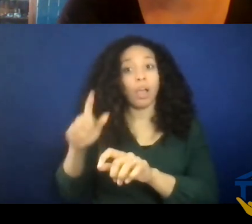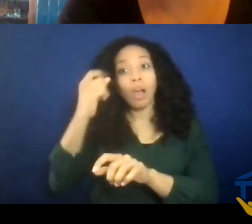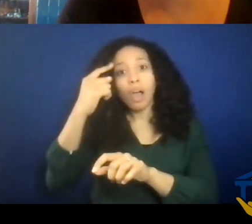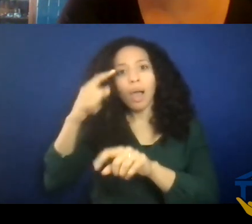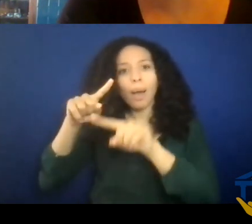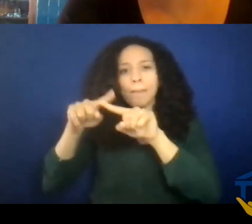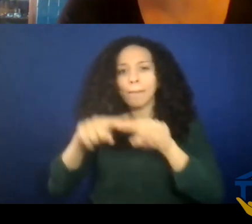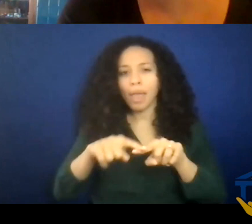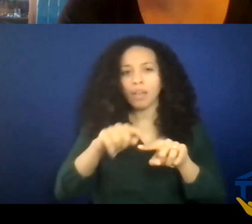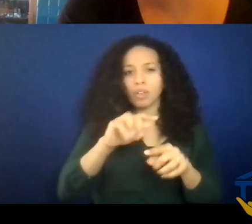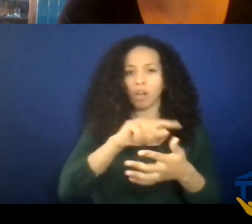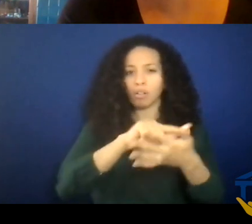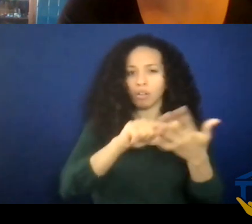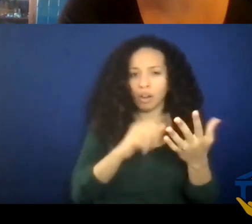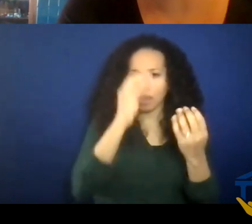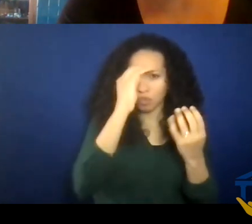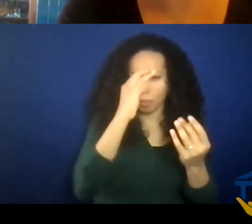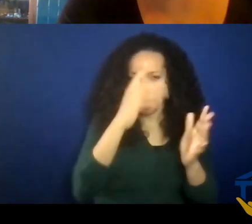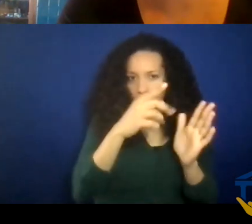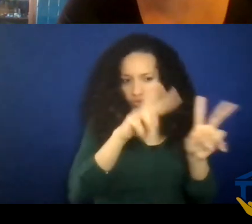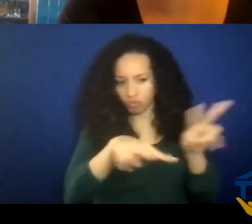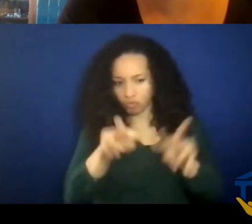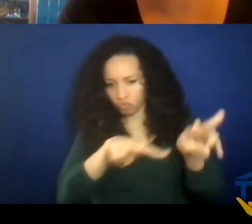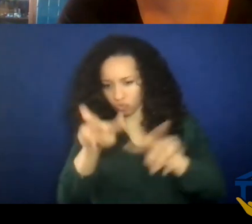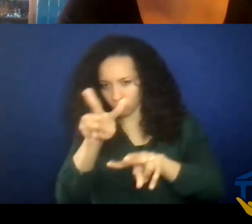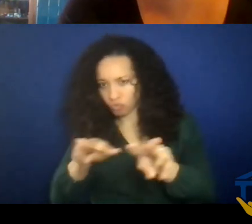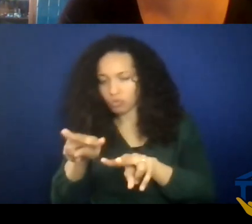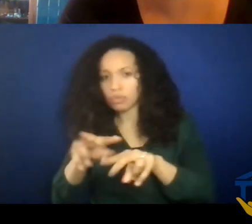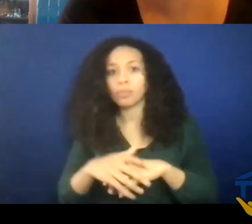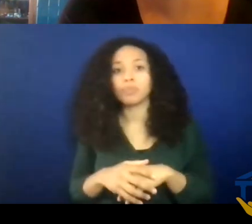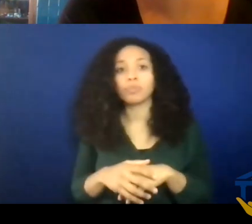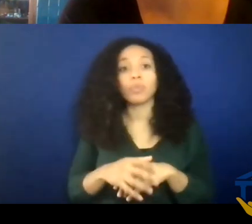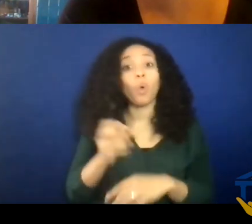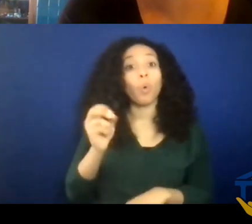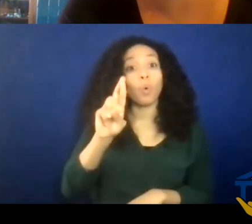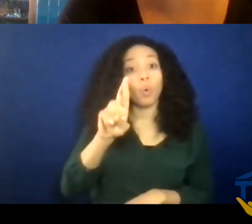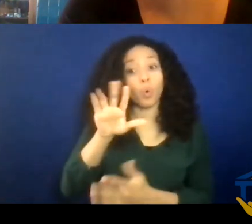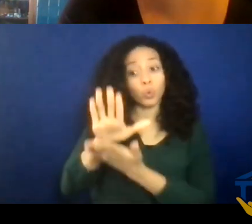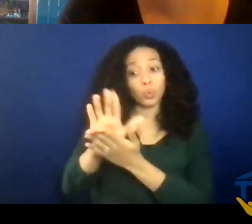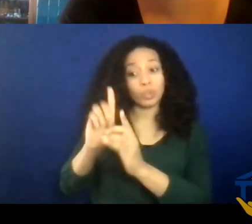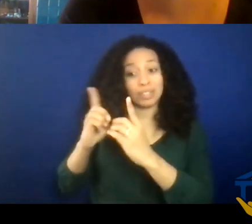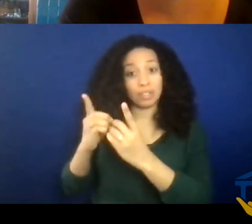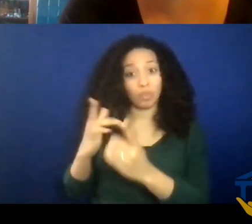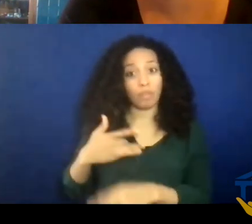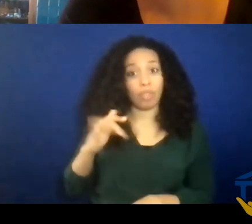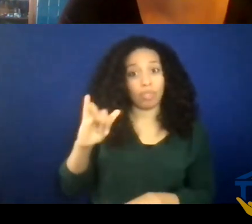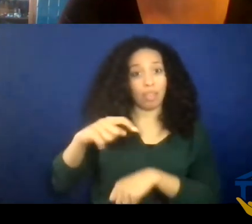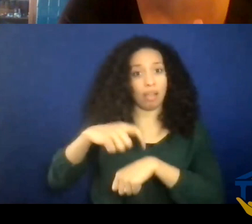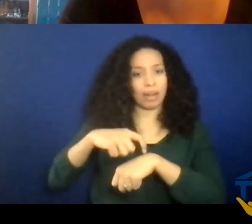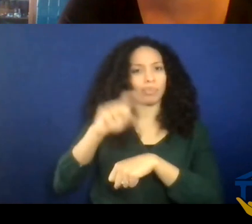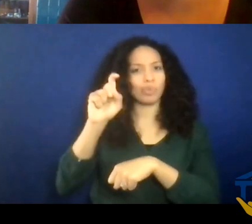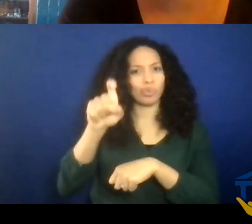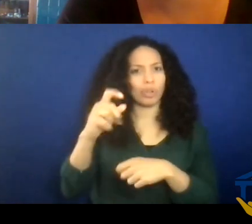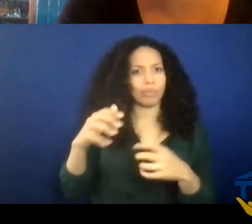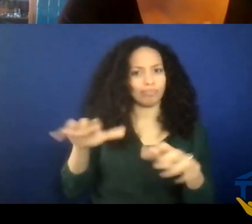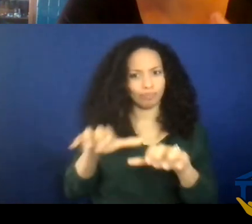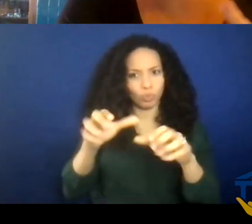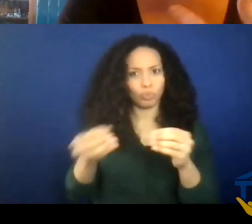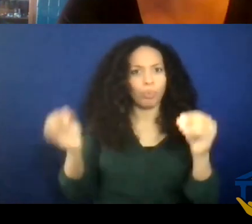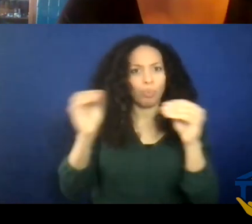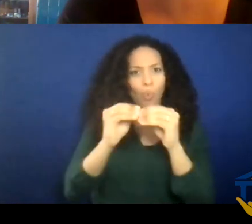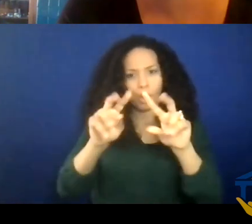or whether the school district at that time should do additional testing and, um, and a comprehensive